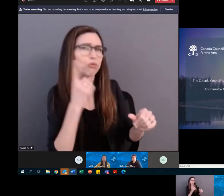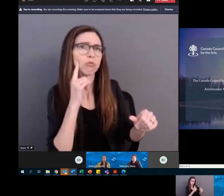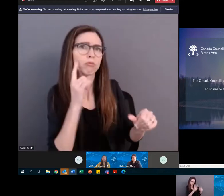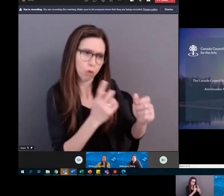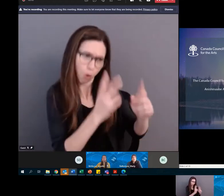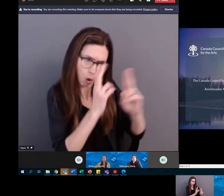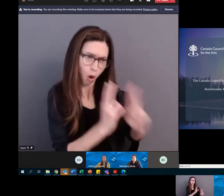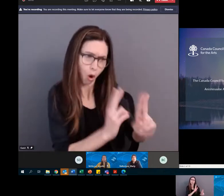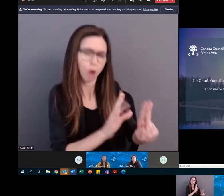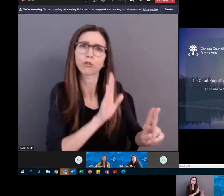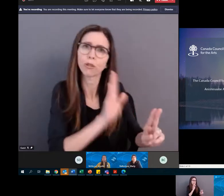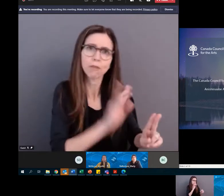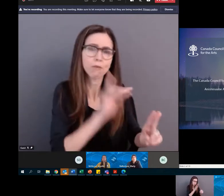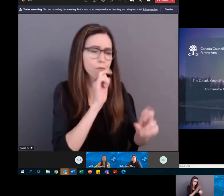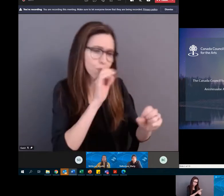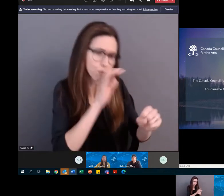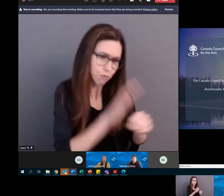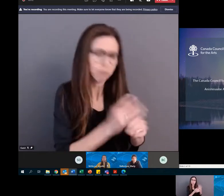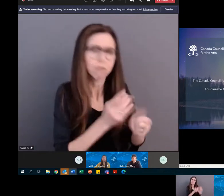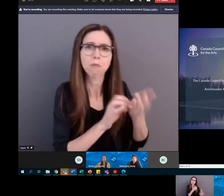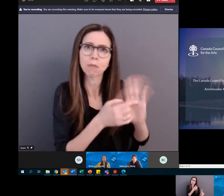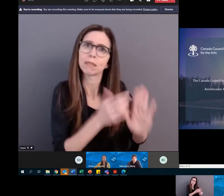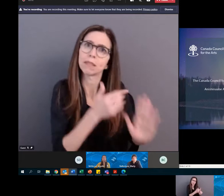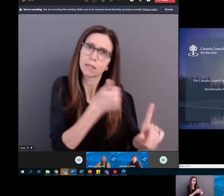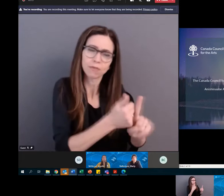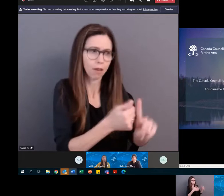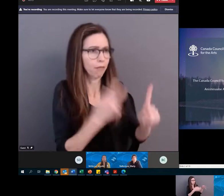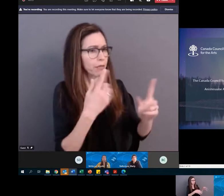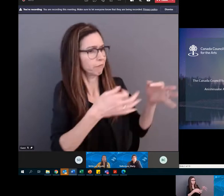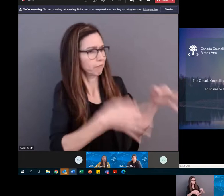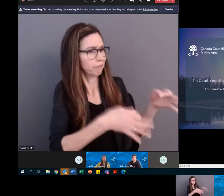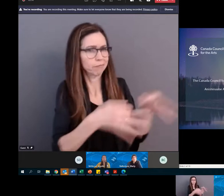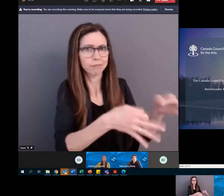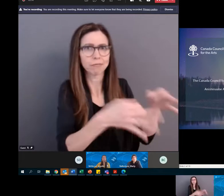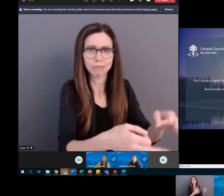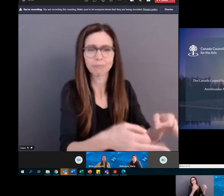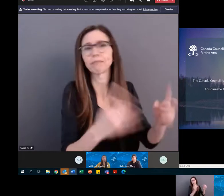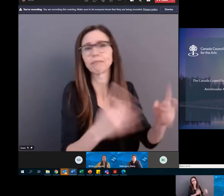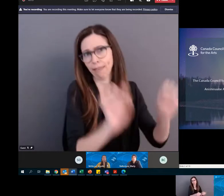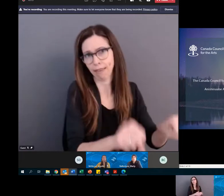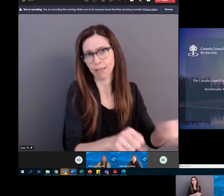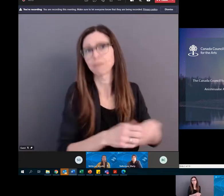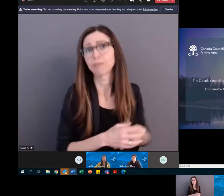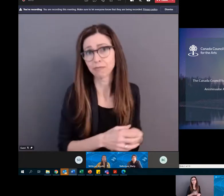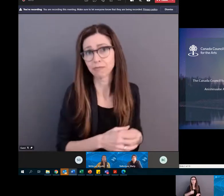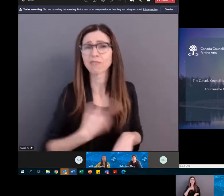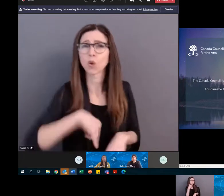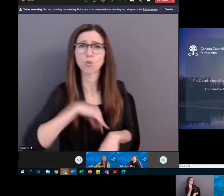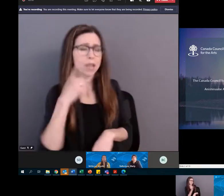have made to Indigenous Nations and Peoples. The Council acknowledges the